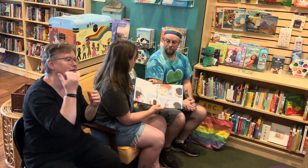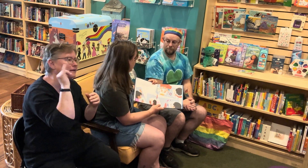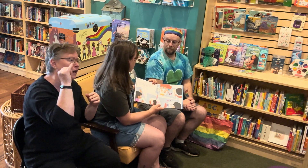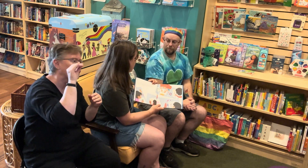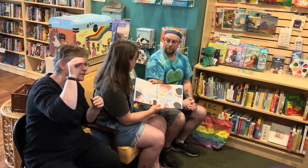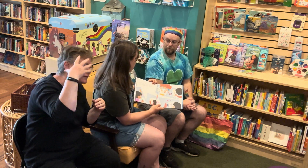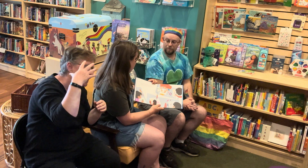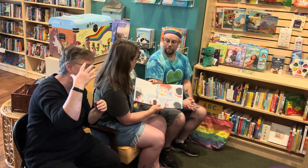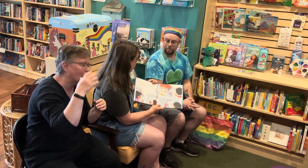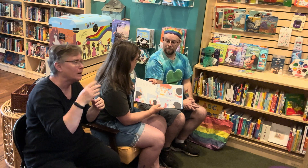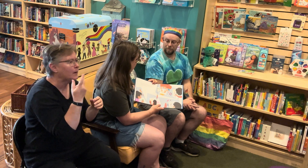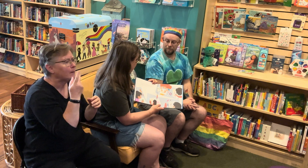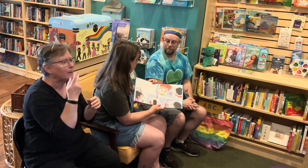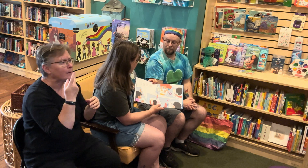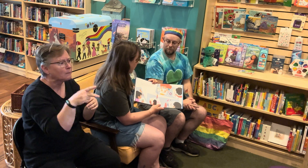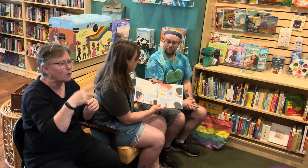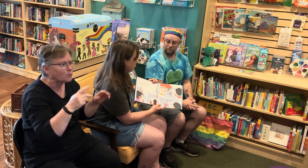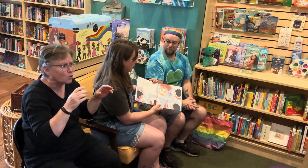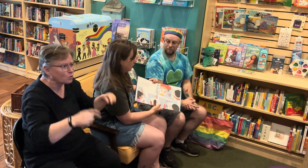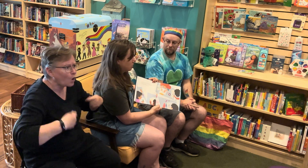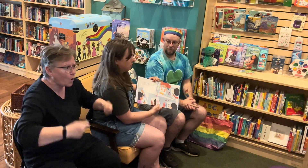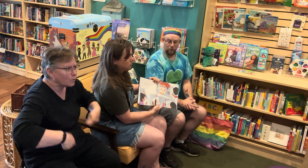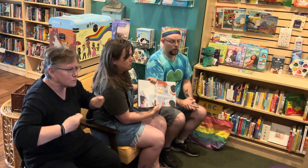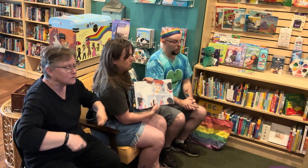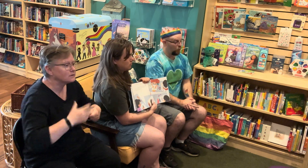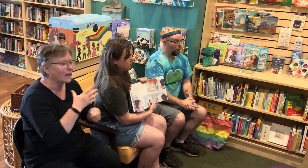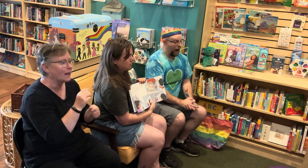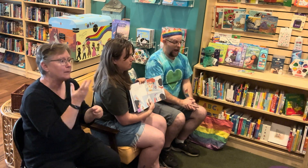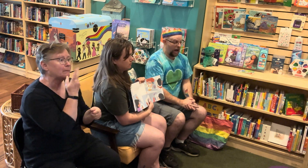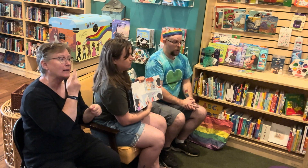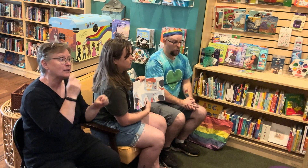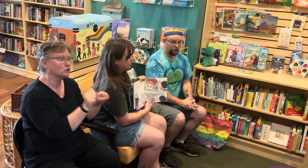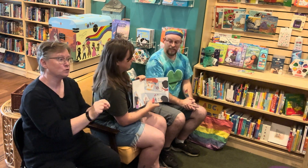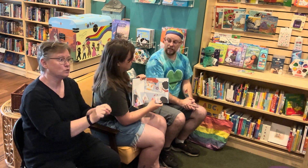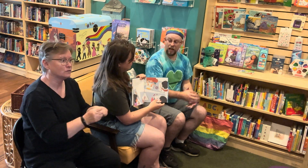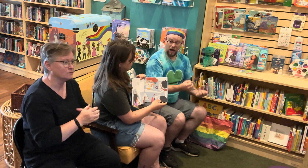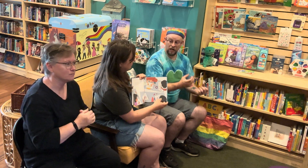purple skipping ropes, and pink running shoes. AARON: That's a lot of